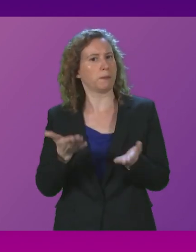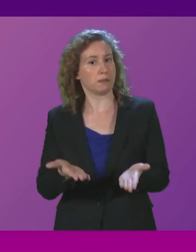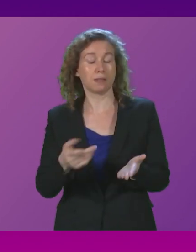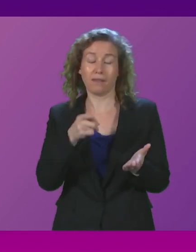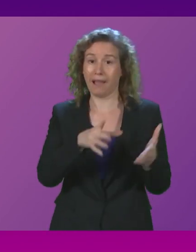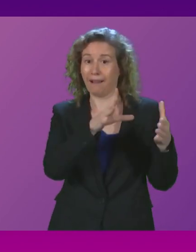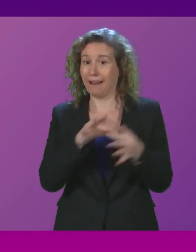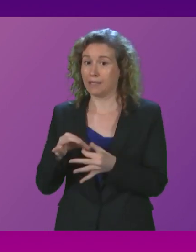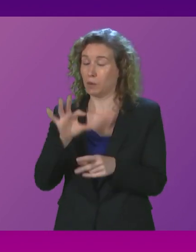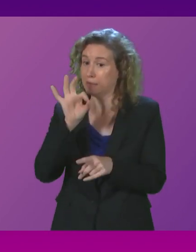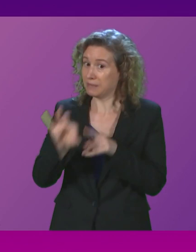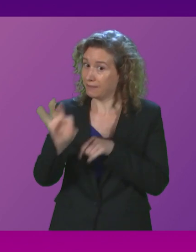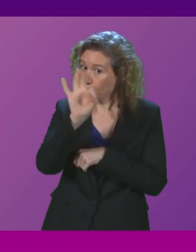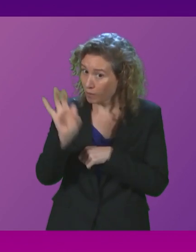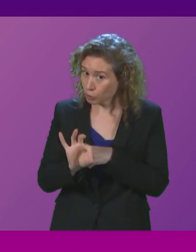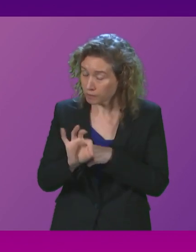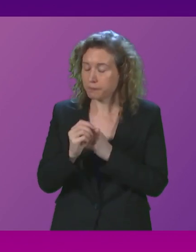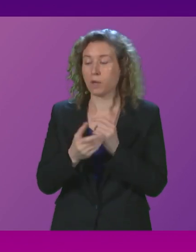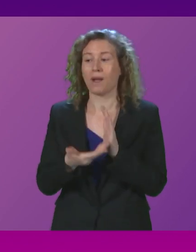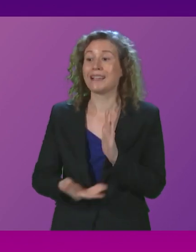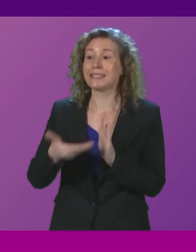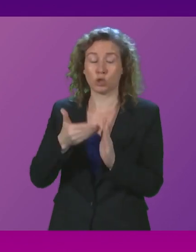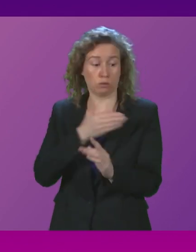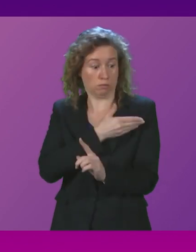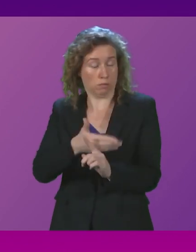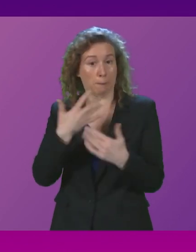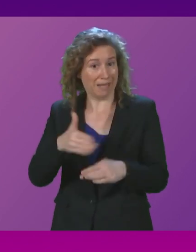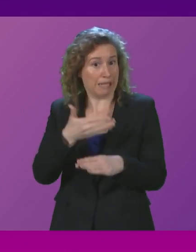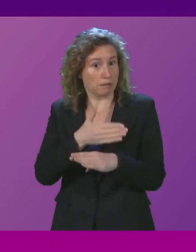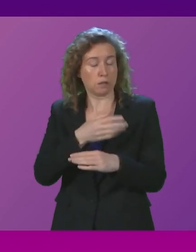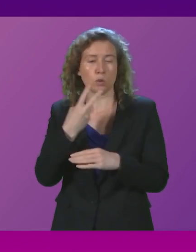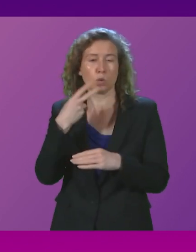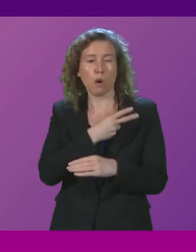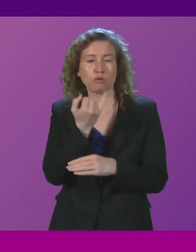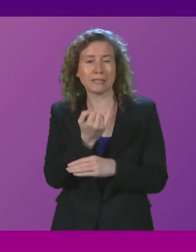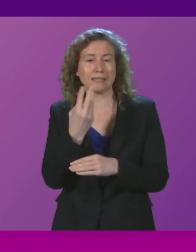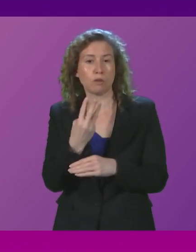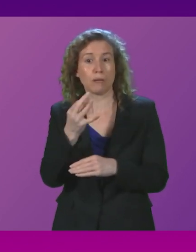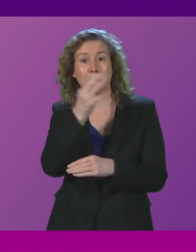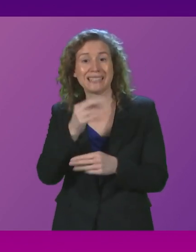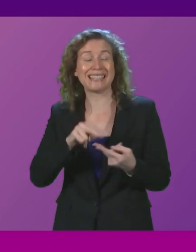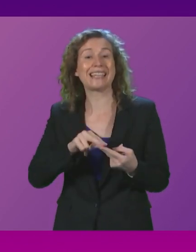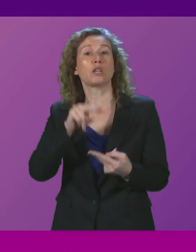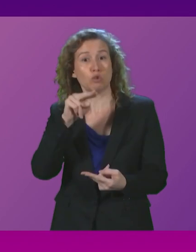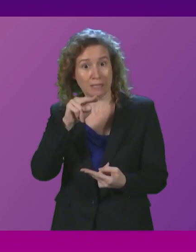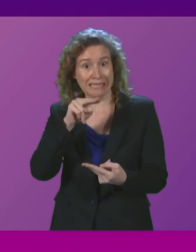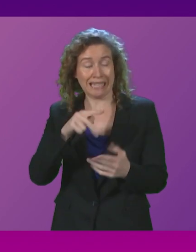to the specific question. In addition to what has been a 263 per cent increase in the number of accident and emergency